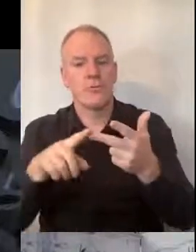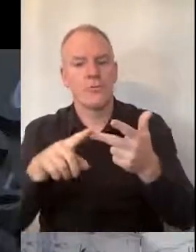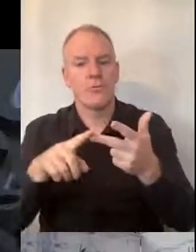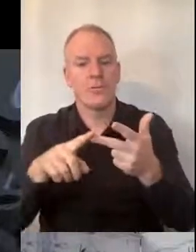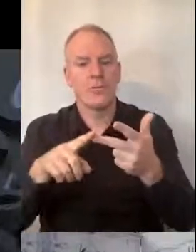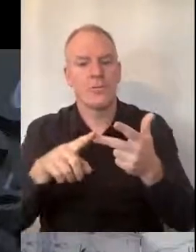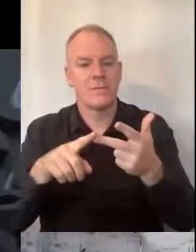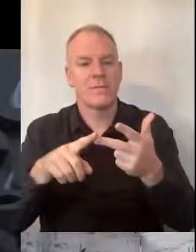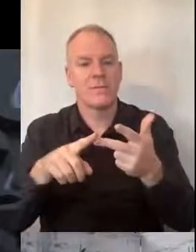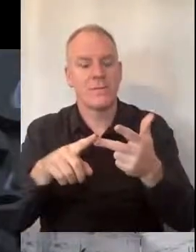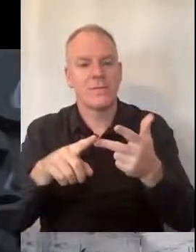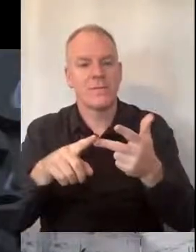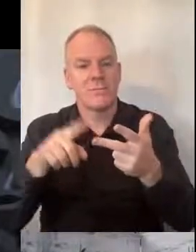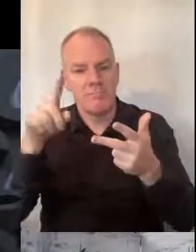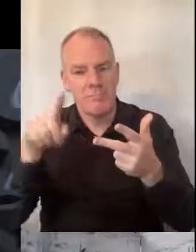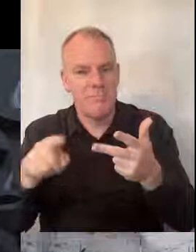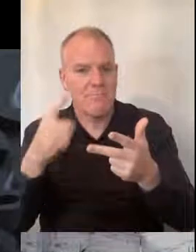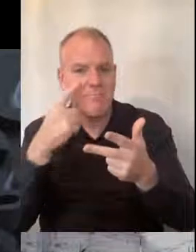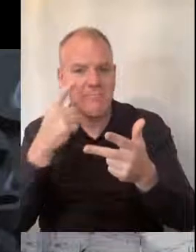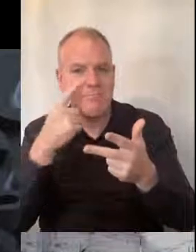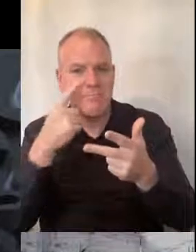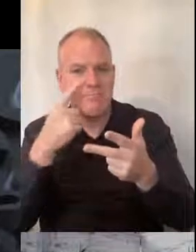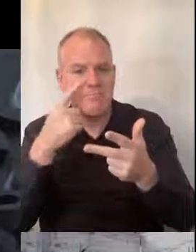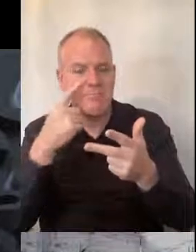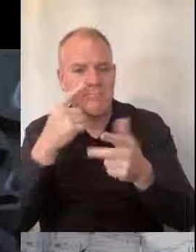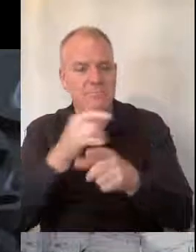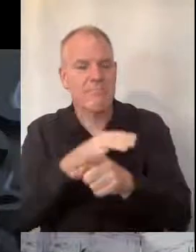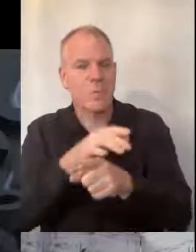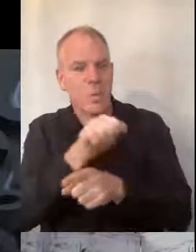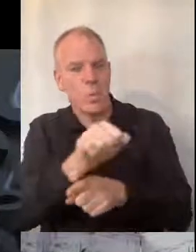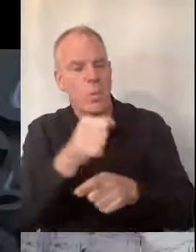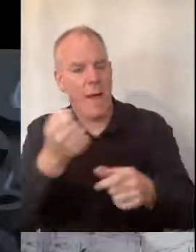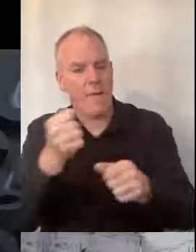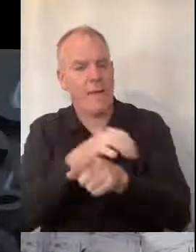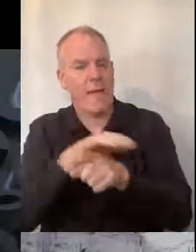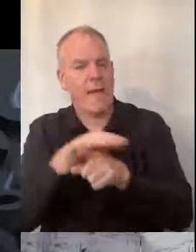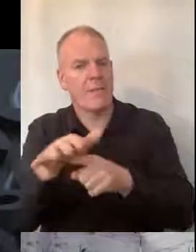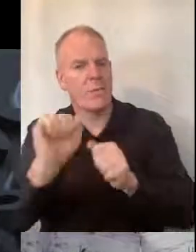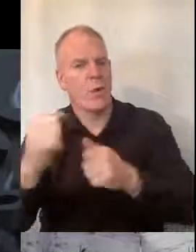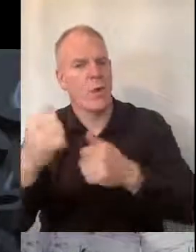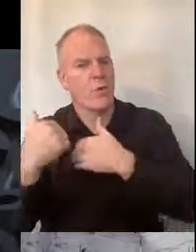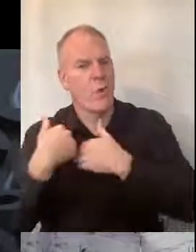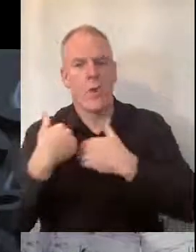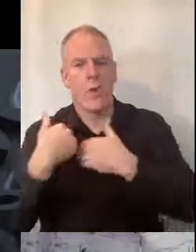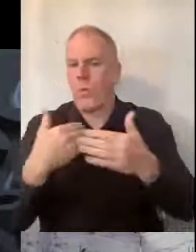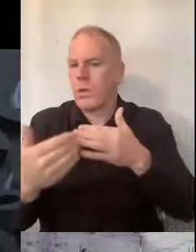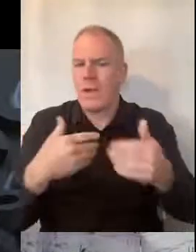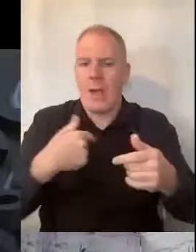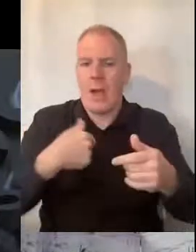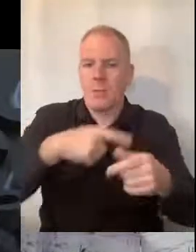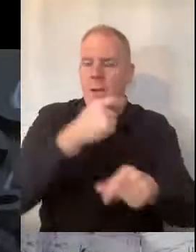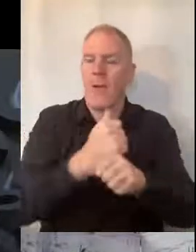So I just want you to think about that. What influence do you have in your role? So whatever I'm talking about throughout the session, I do want you to think about what.